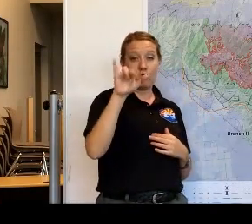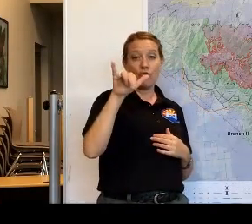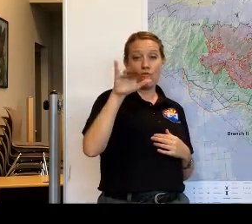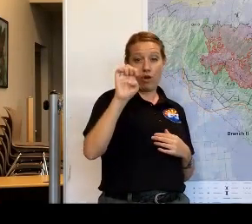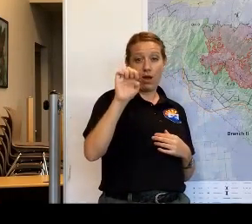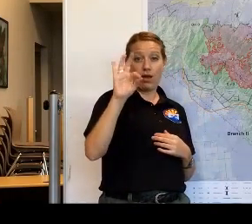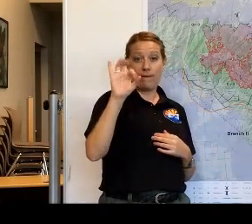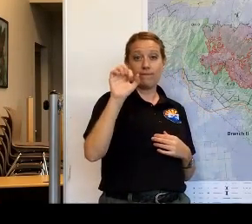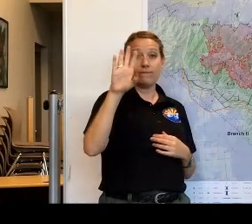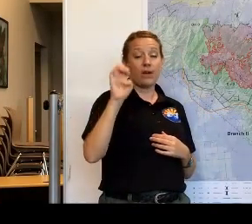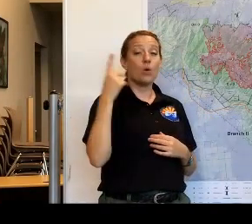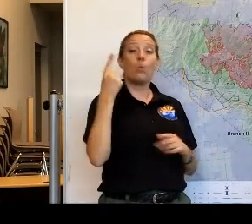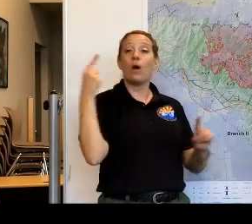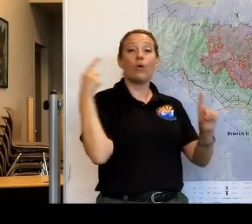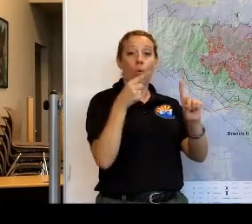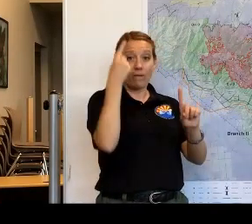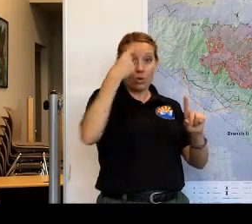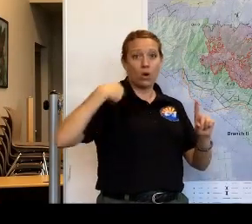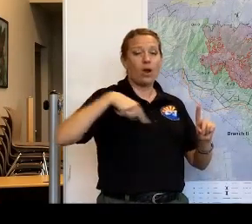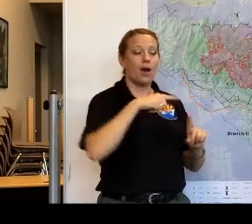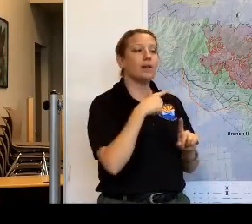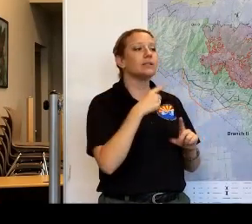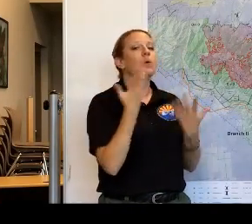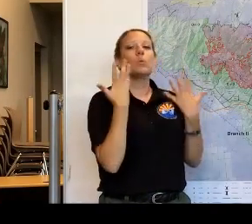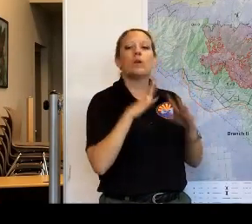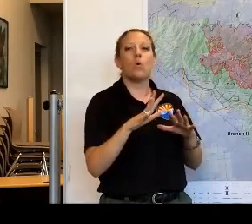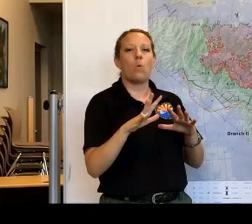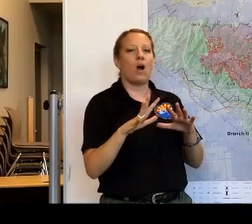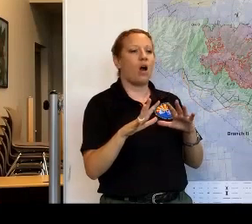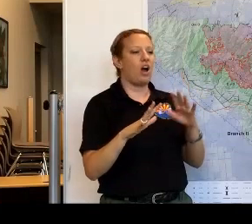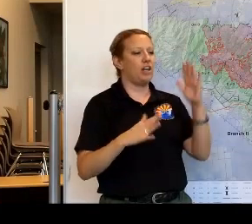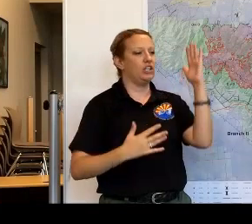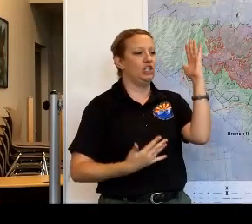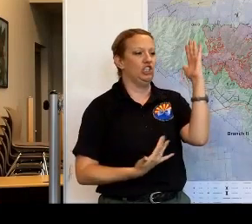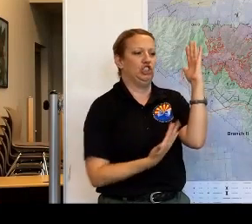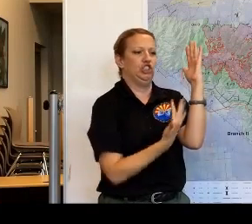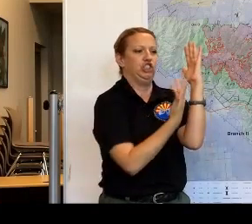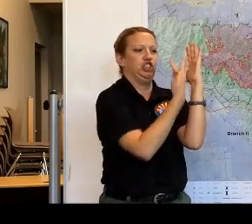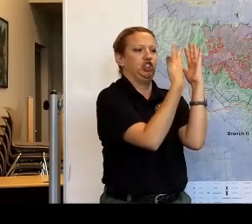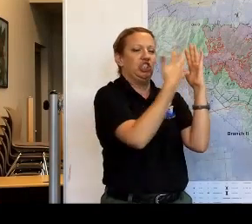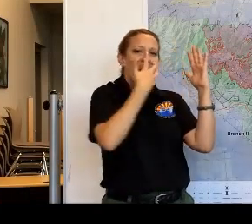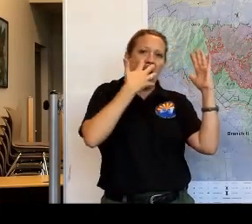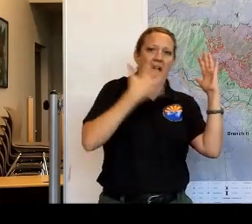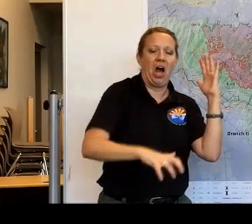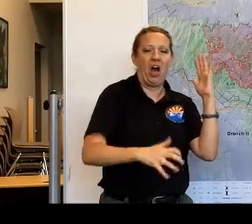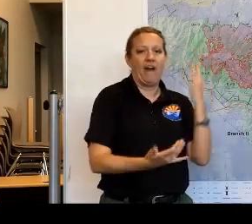reduce the high intensity fire the stand replacement fire and so the fire